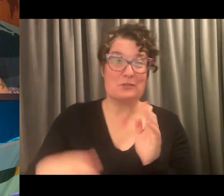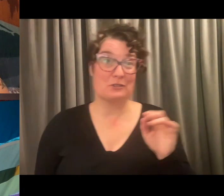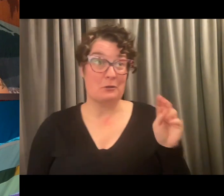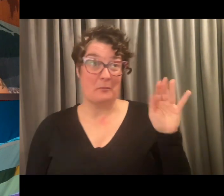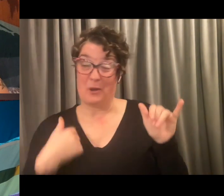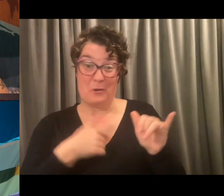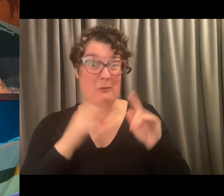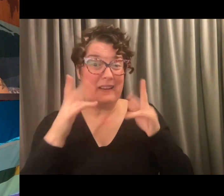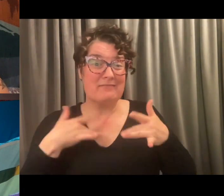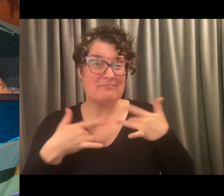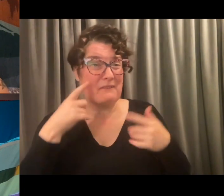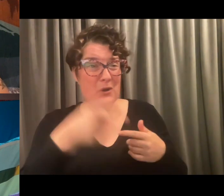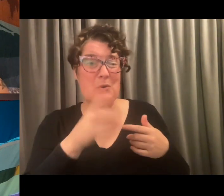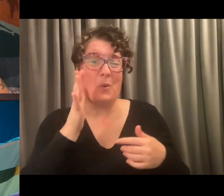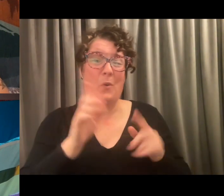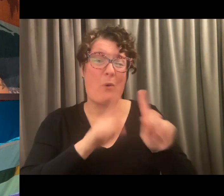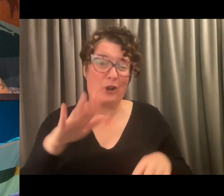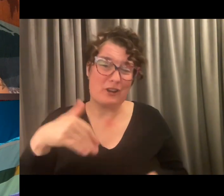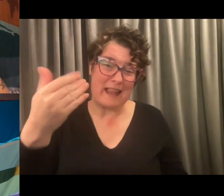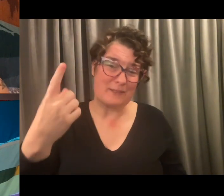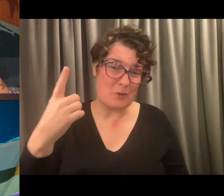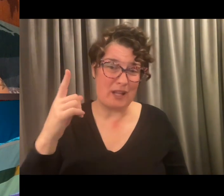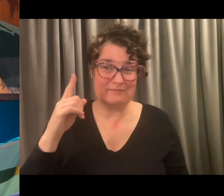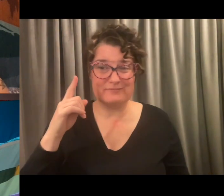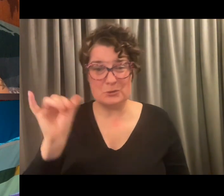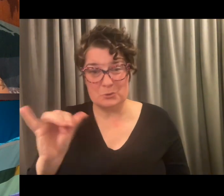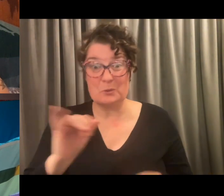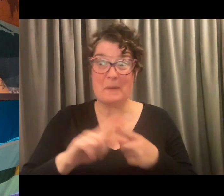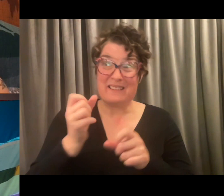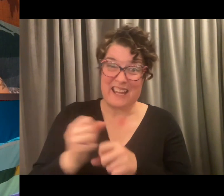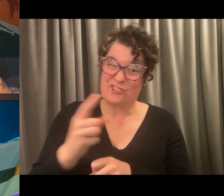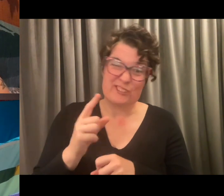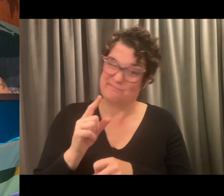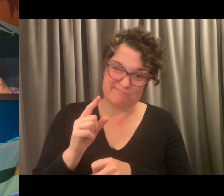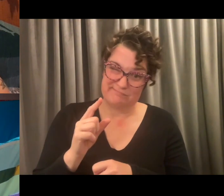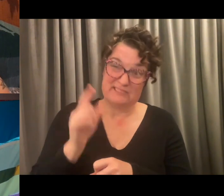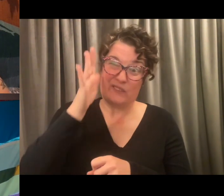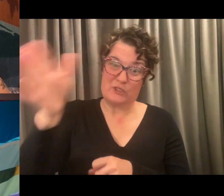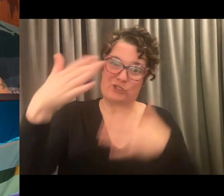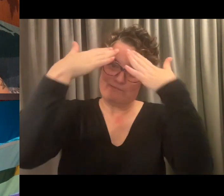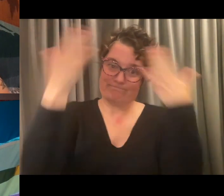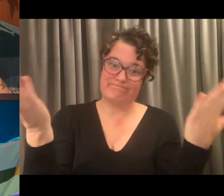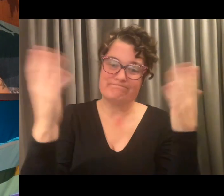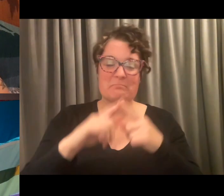will be, but, um, we're so grateful to be in this journey with you and all of you who are listening.